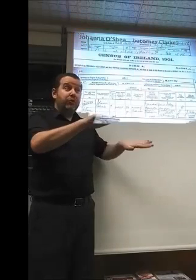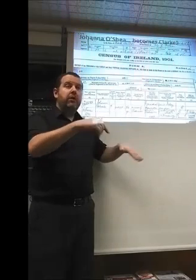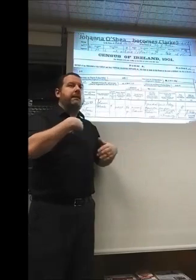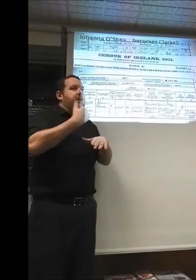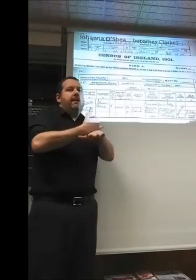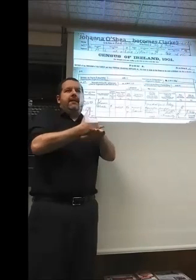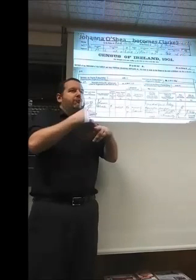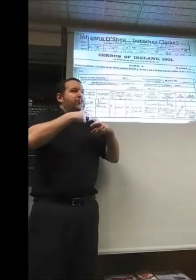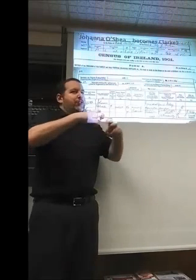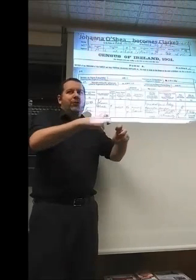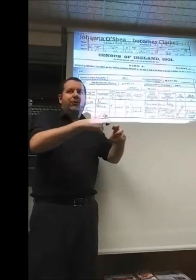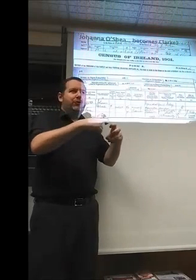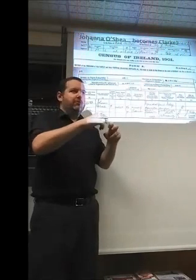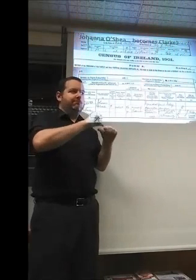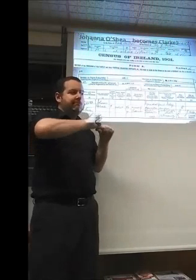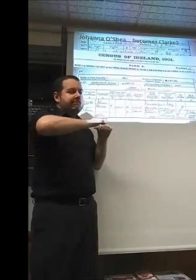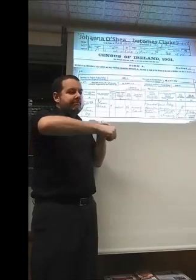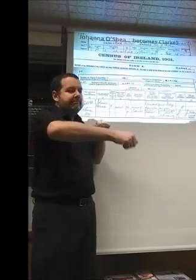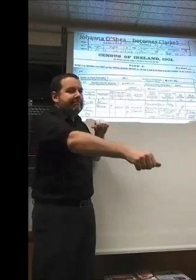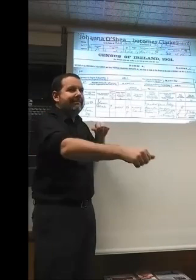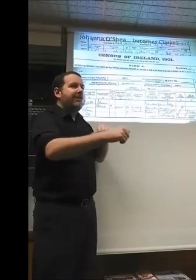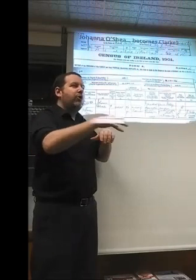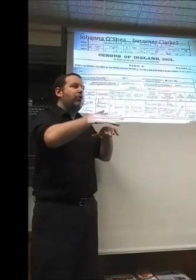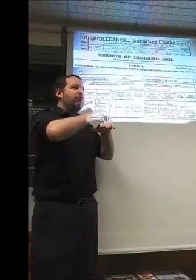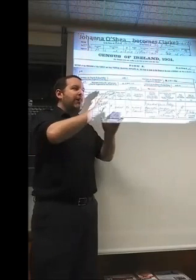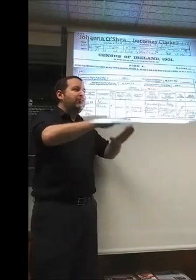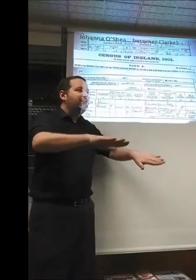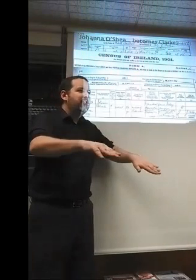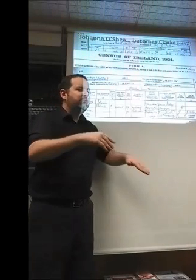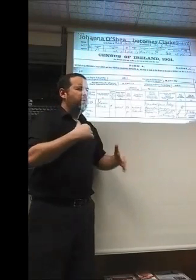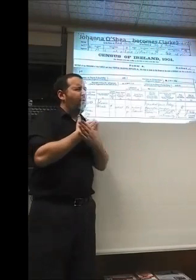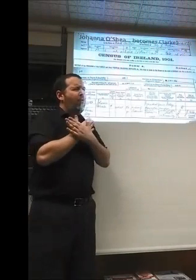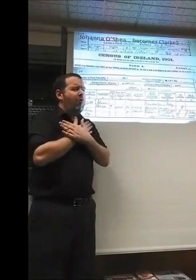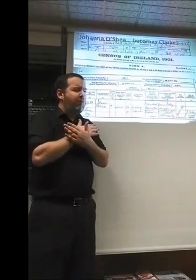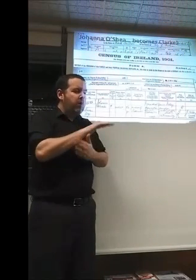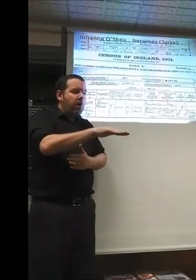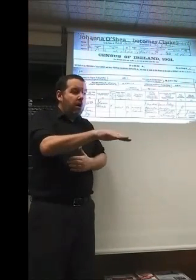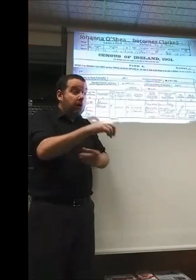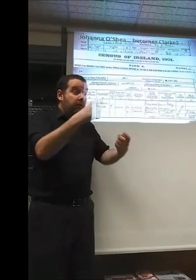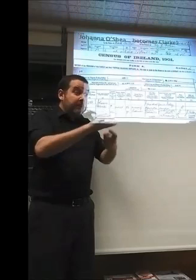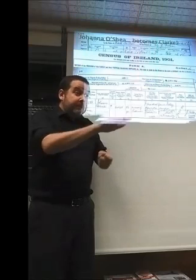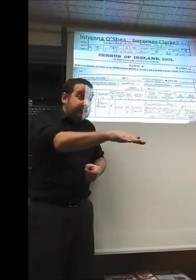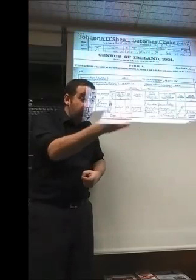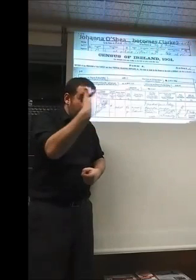the crime. They had no way to prove whether it was him or another person that had stolen the box